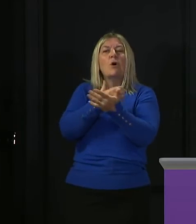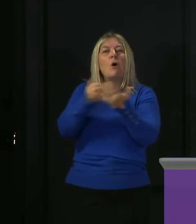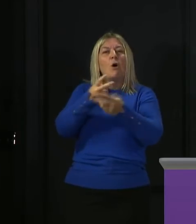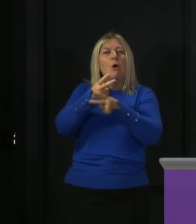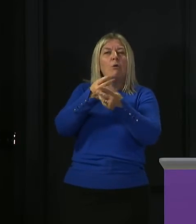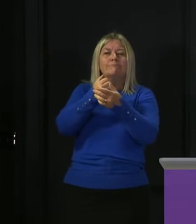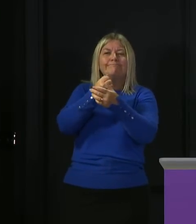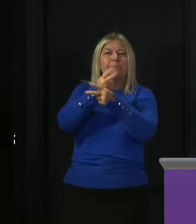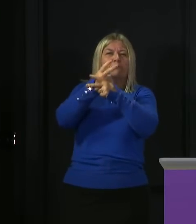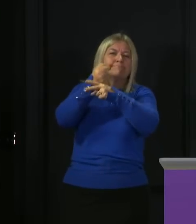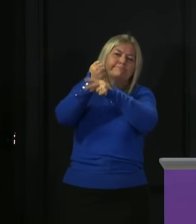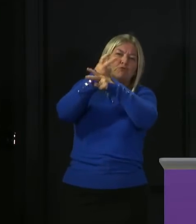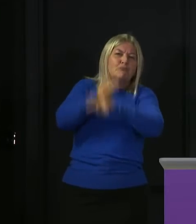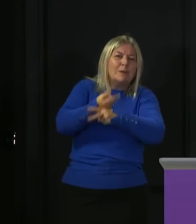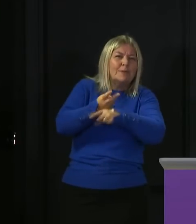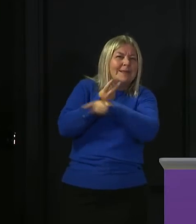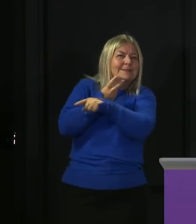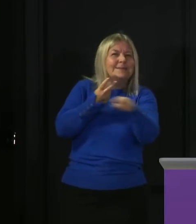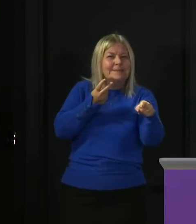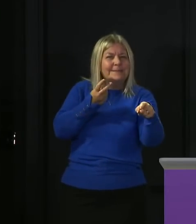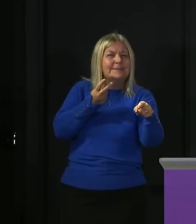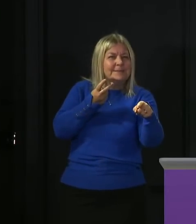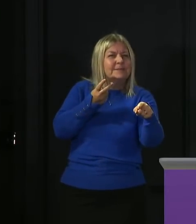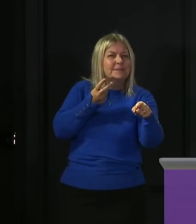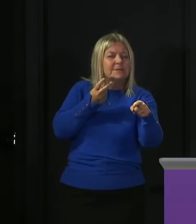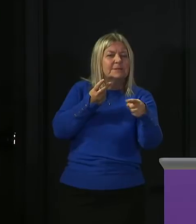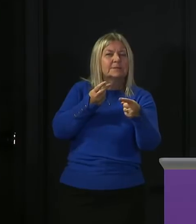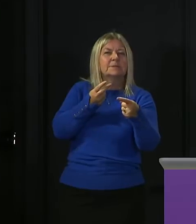baby groups, although they're not specifically mentioned in that, are included within that.